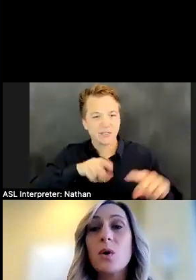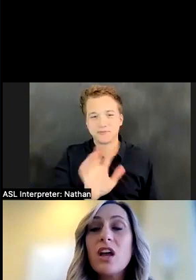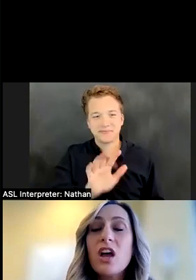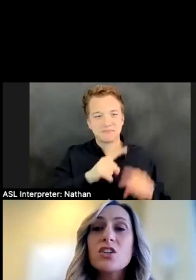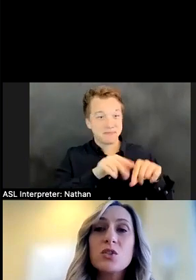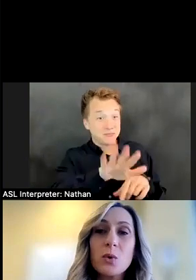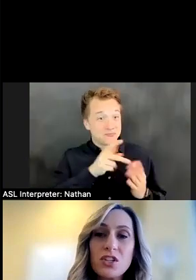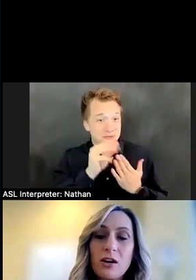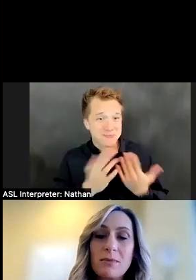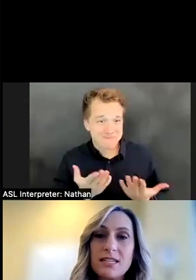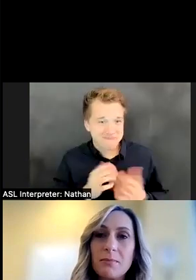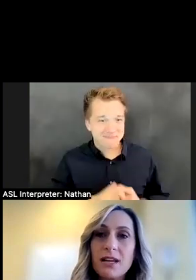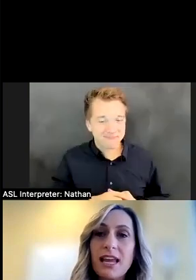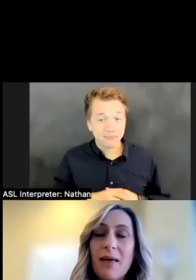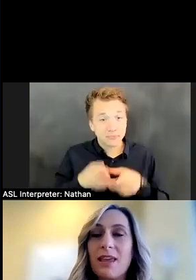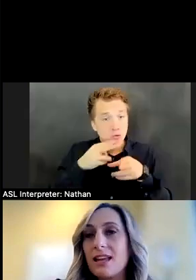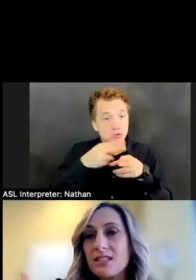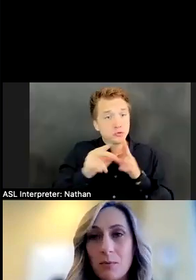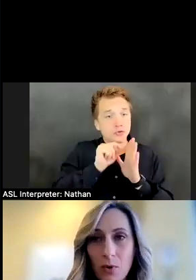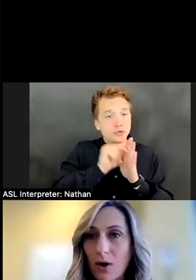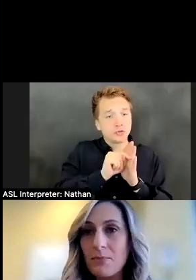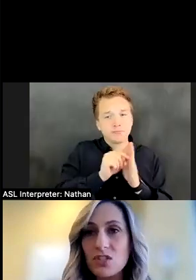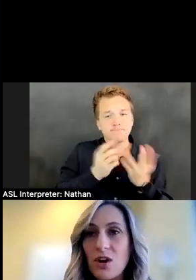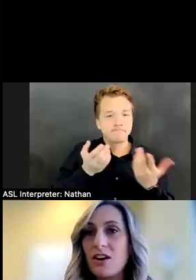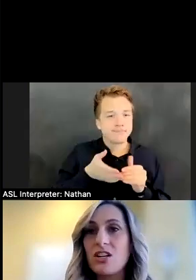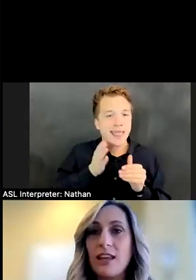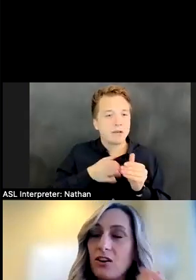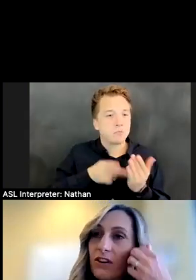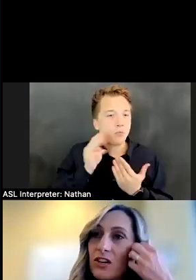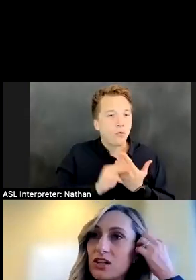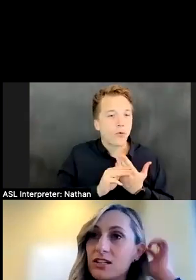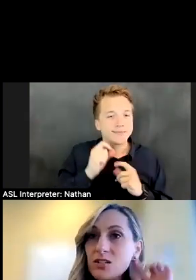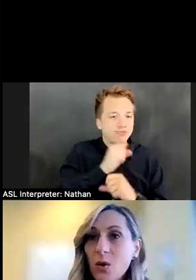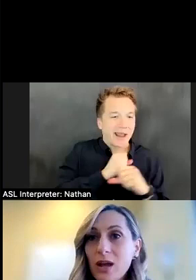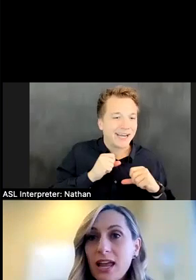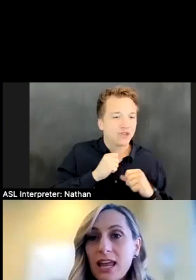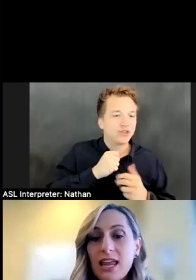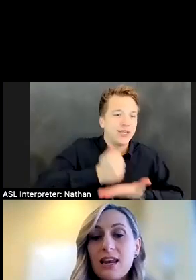So, short-term is typically at the end of the program, the strategy, the intervention.